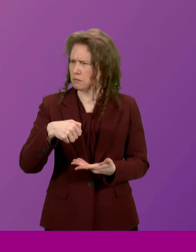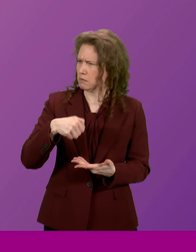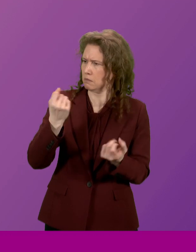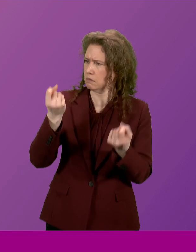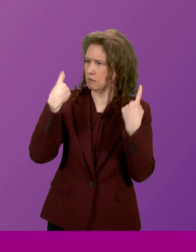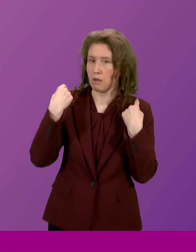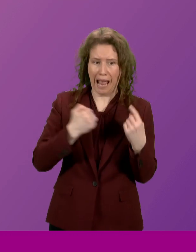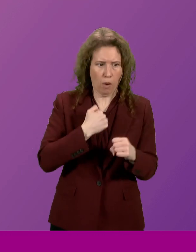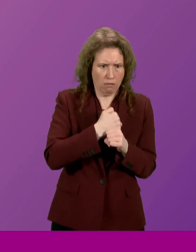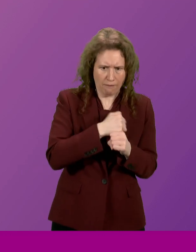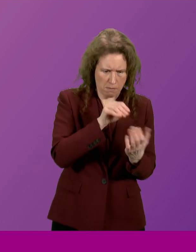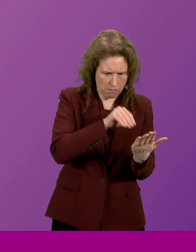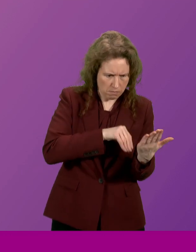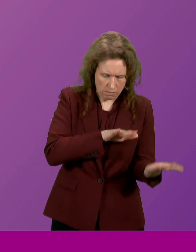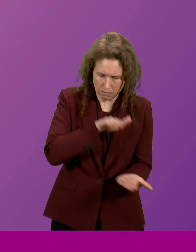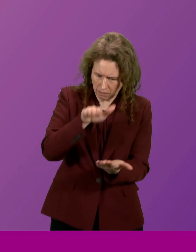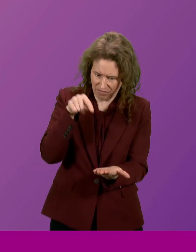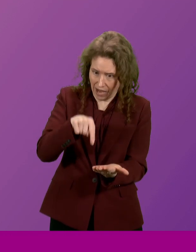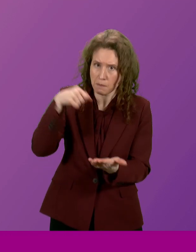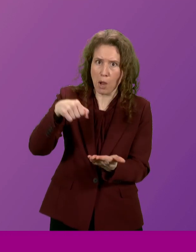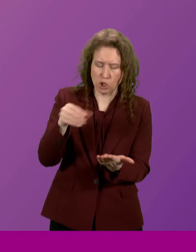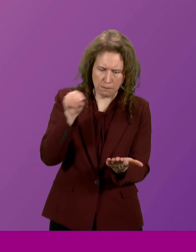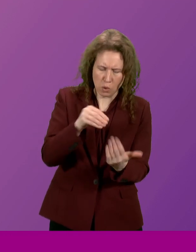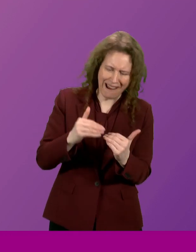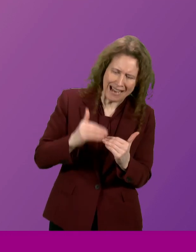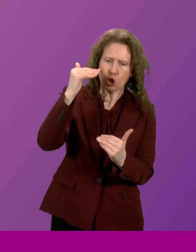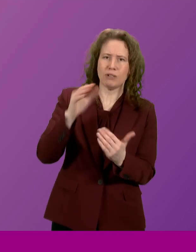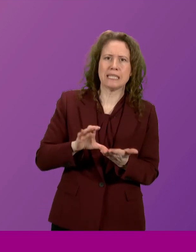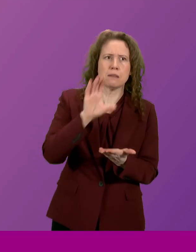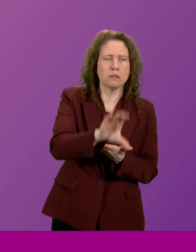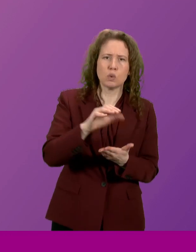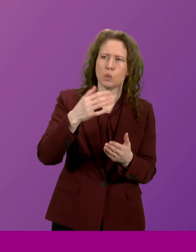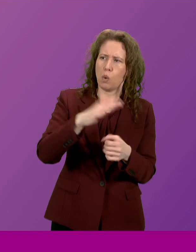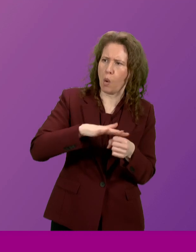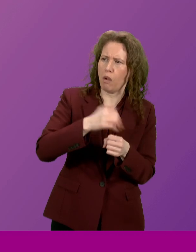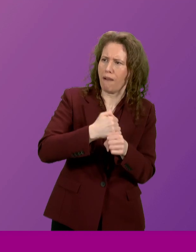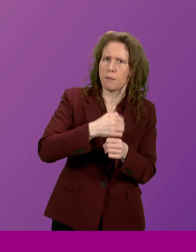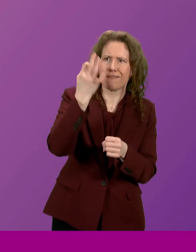forward a budget that increases local authority expenditure, and if he wants to carry those things